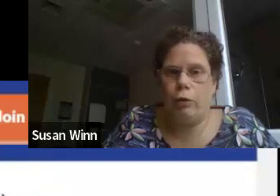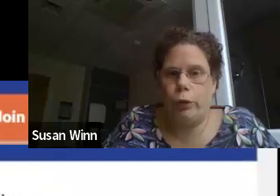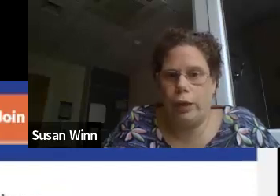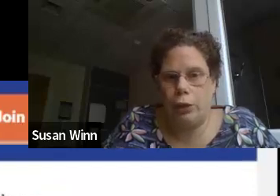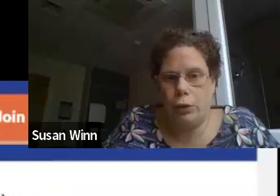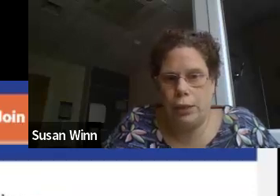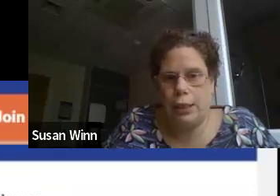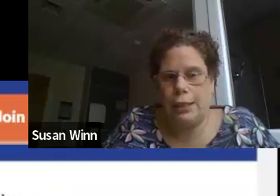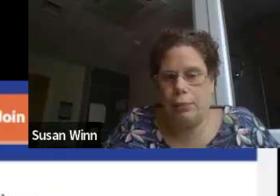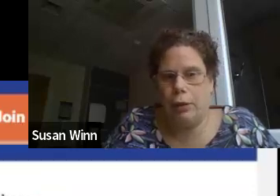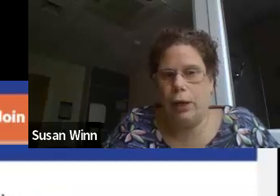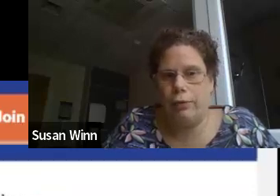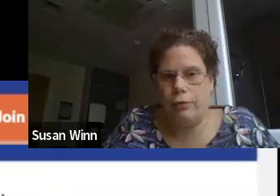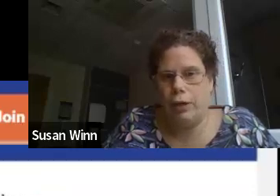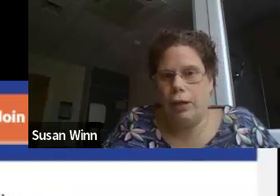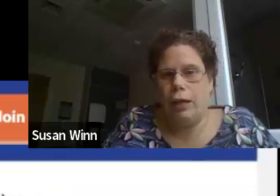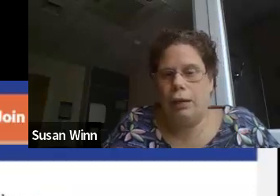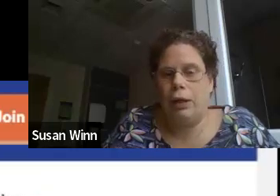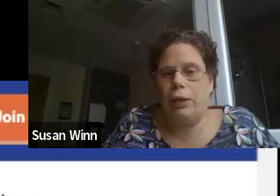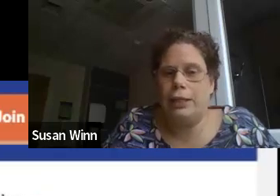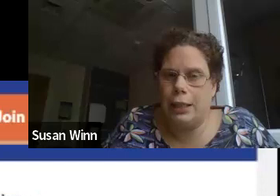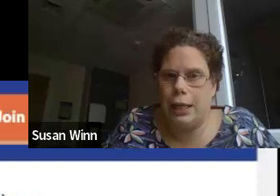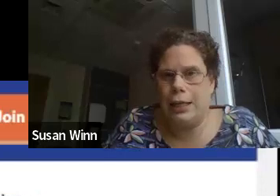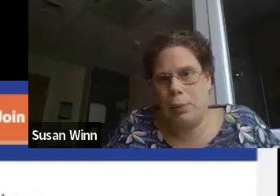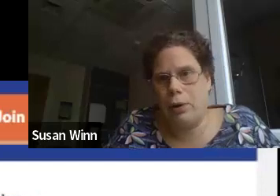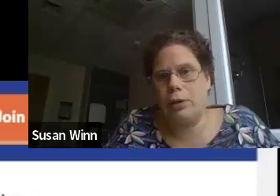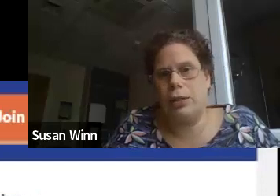involved with that, you'll see a similar way of going into the next part.